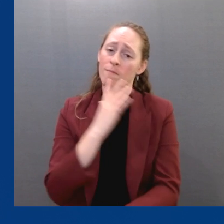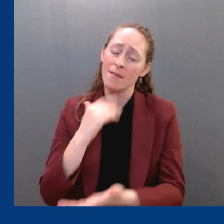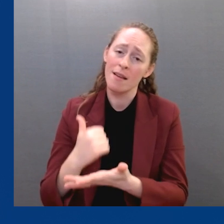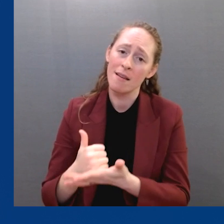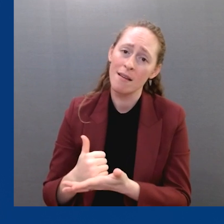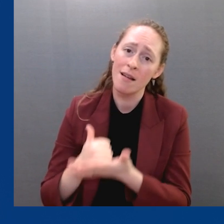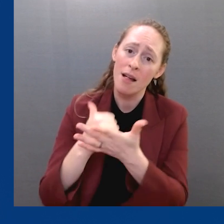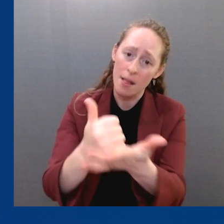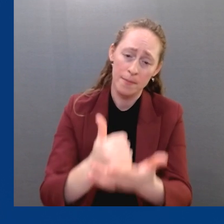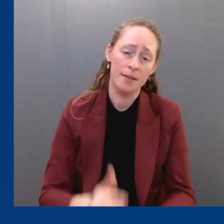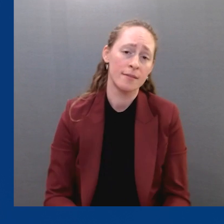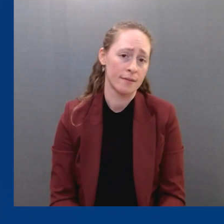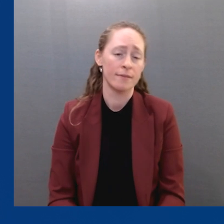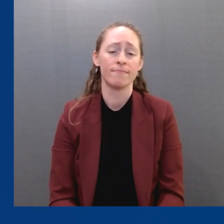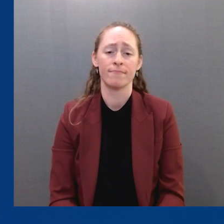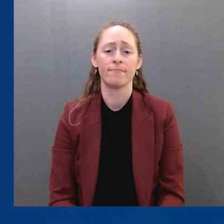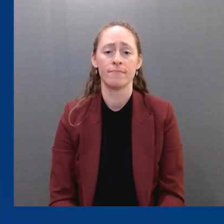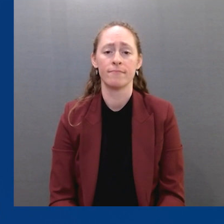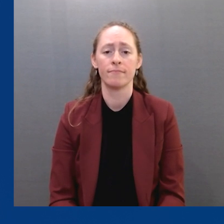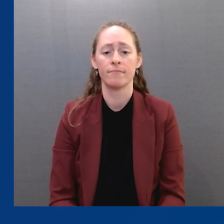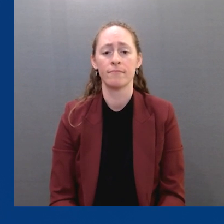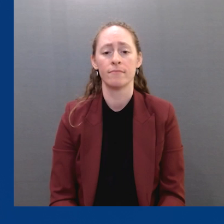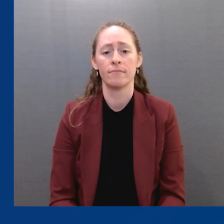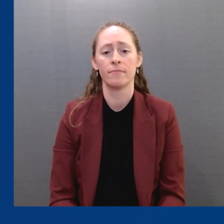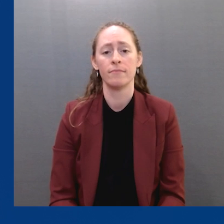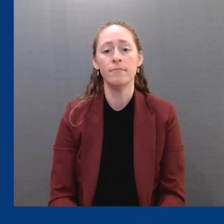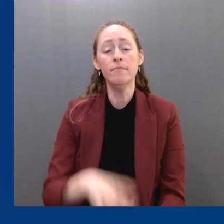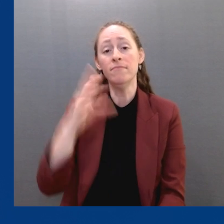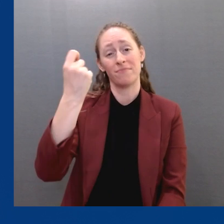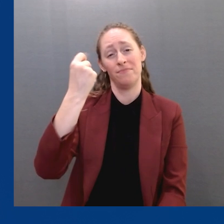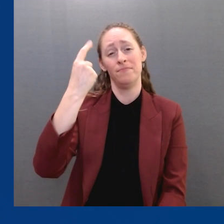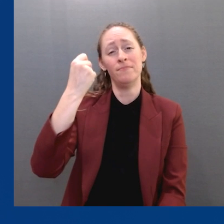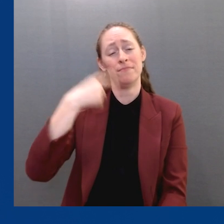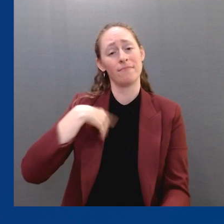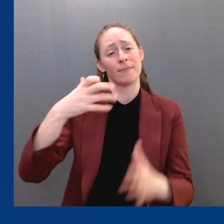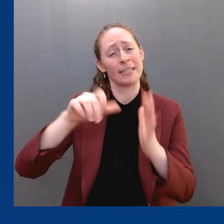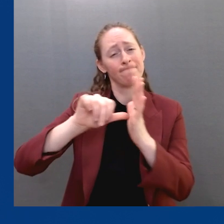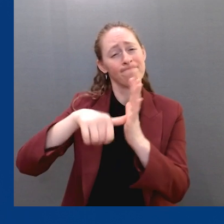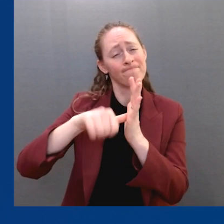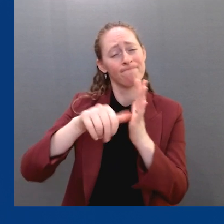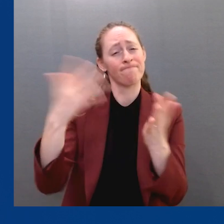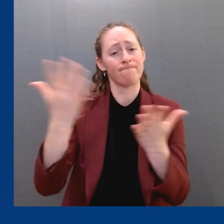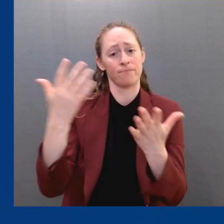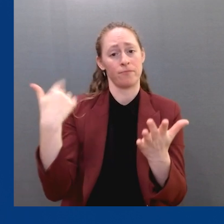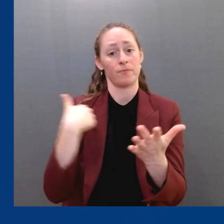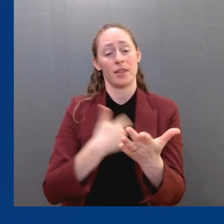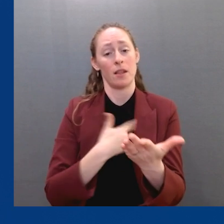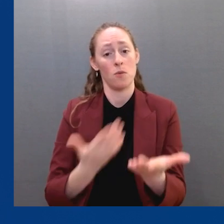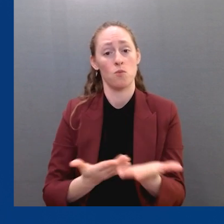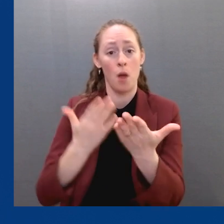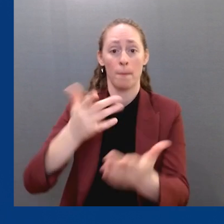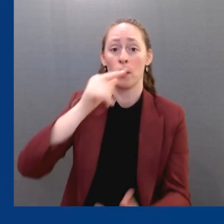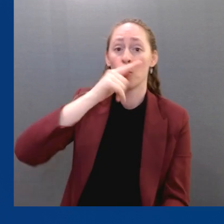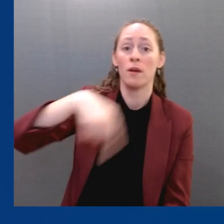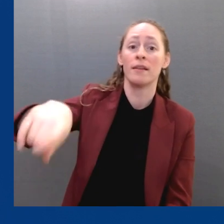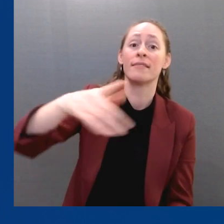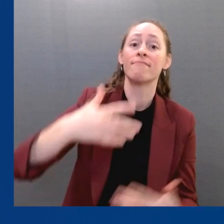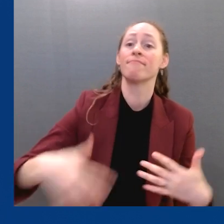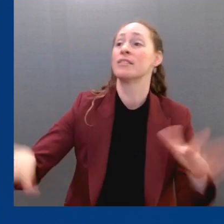and this is something that we all recommend. Immunity wanes, so it is critical to stay up